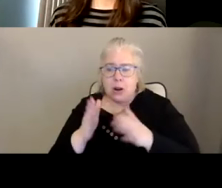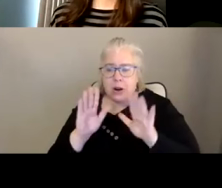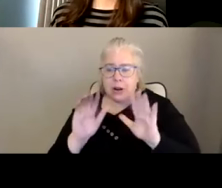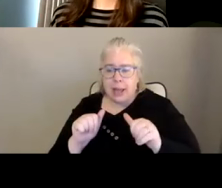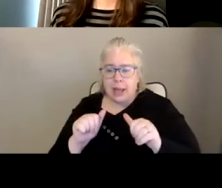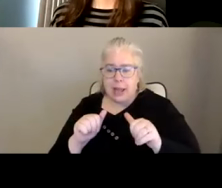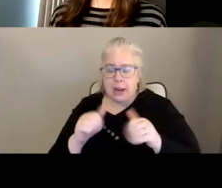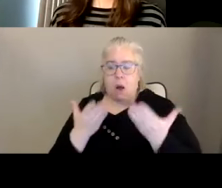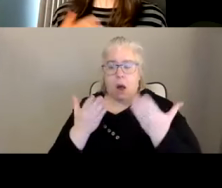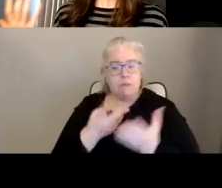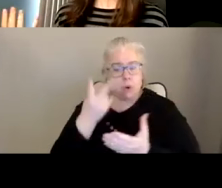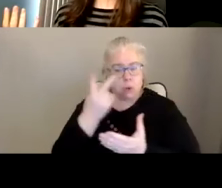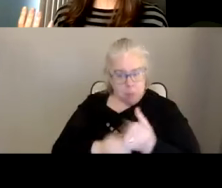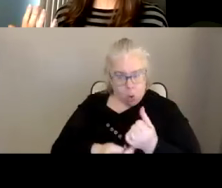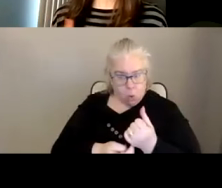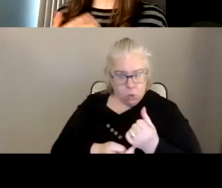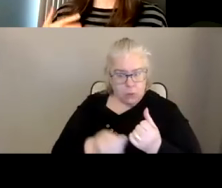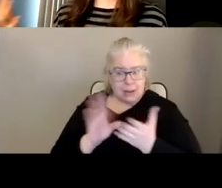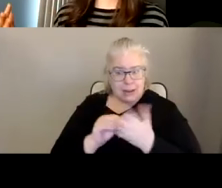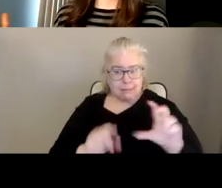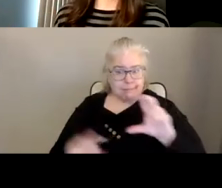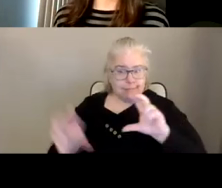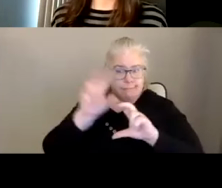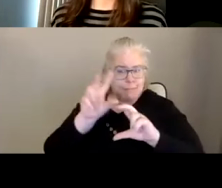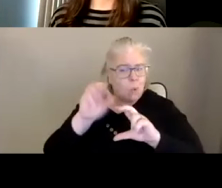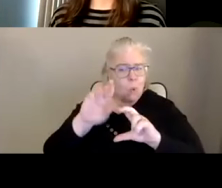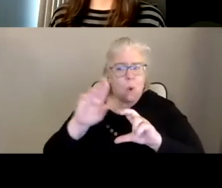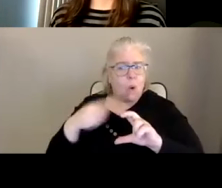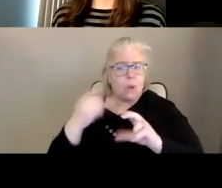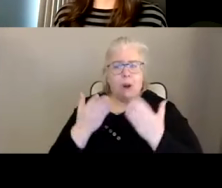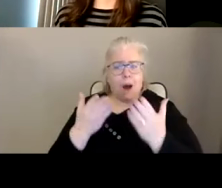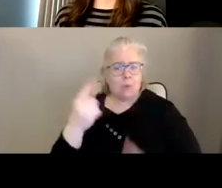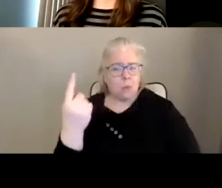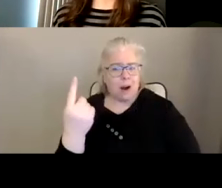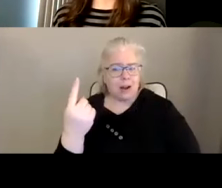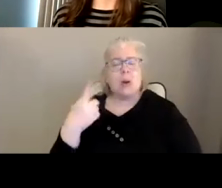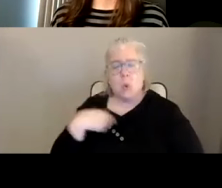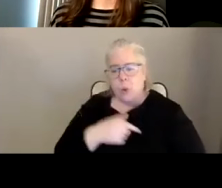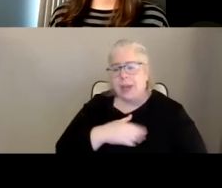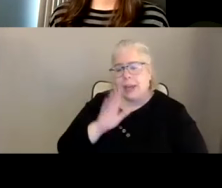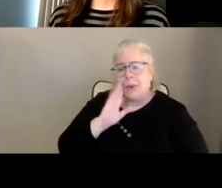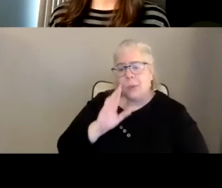and have you choose. At LUNA, we will stack things together to make this as accessible as possible.